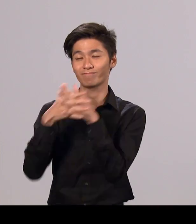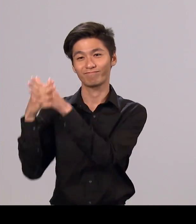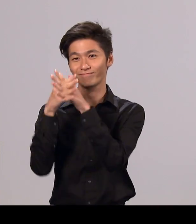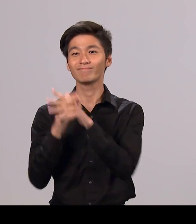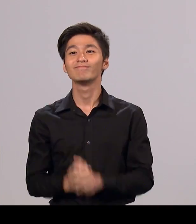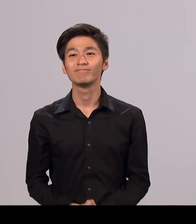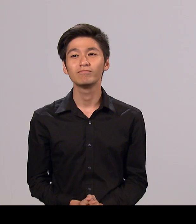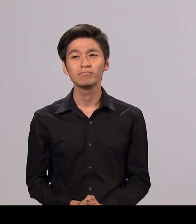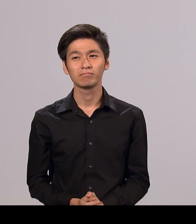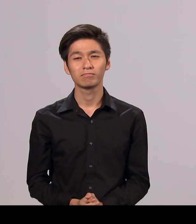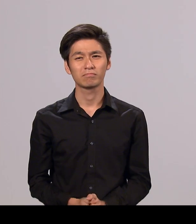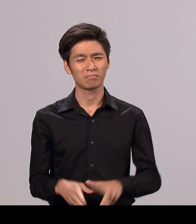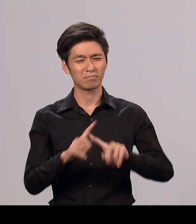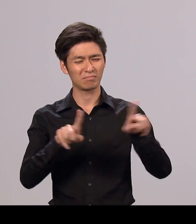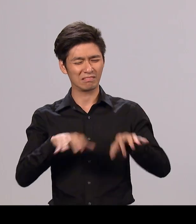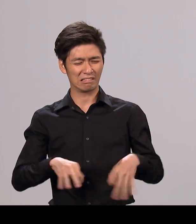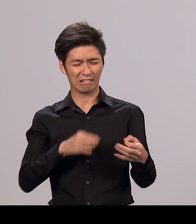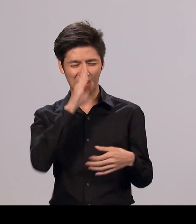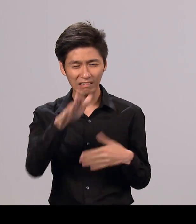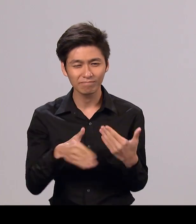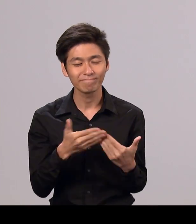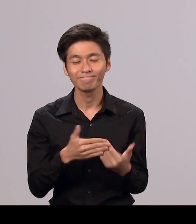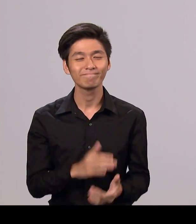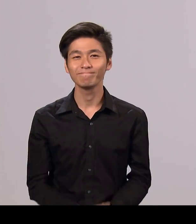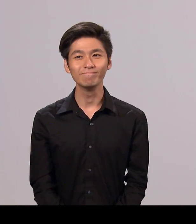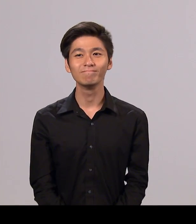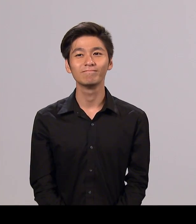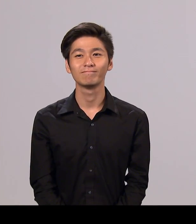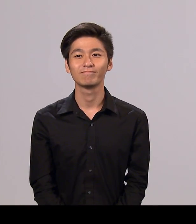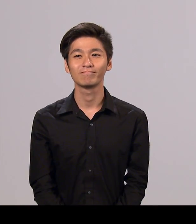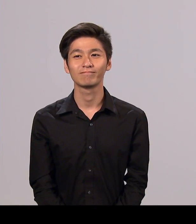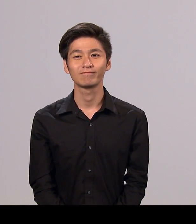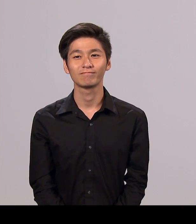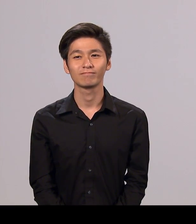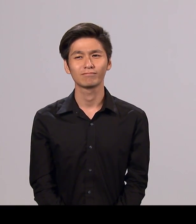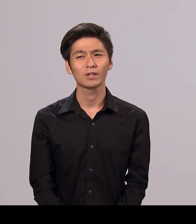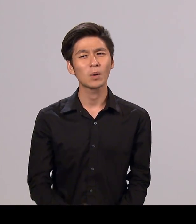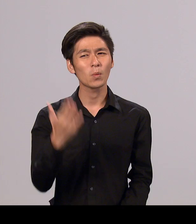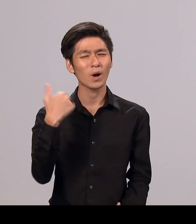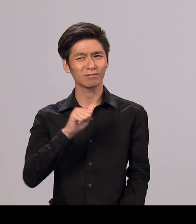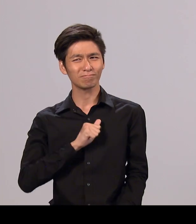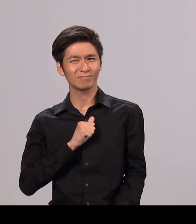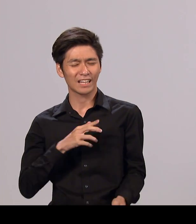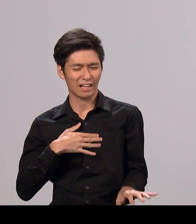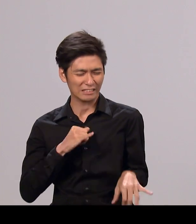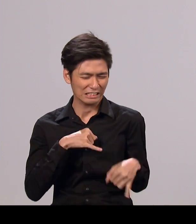But life is never so straightforward. First of all, we may ourselves have some issue or other with these countries.